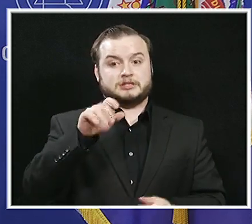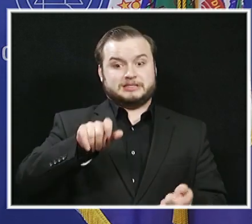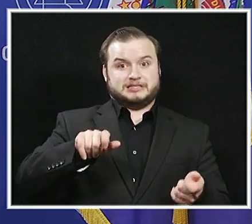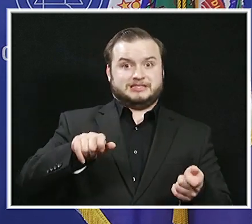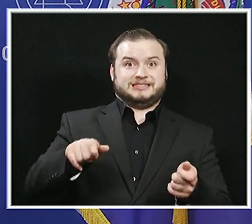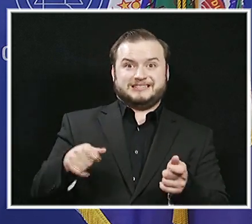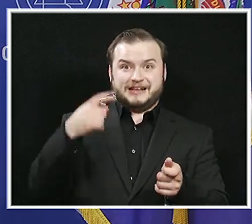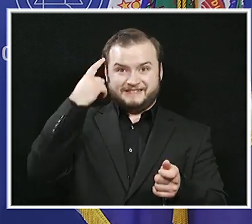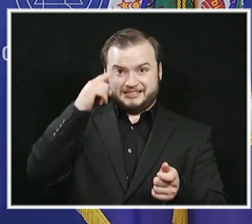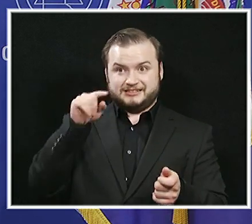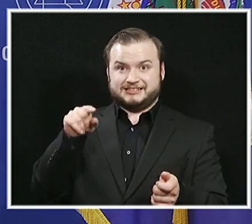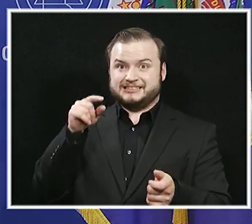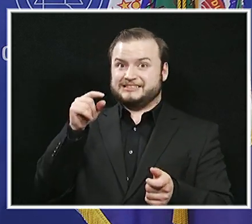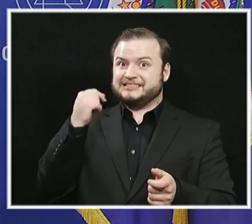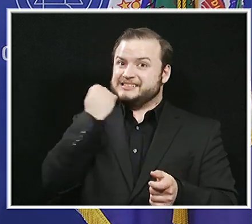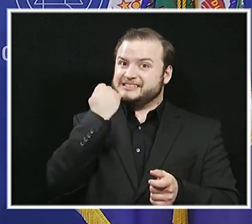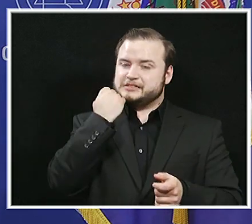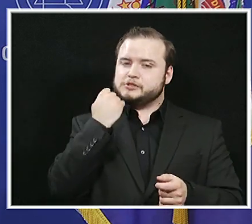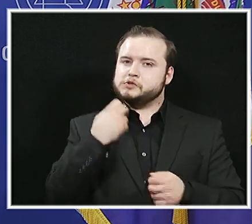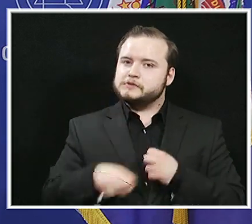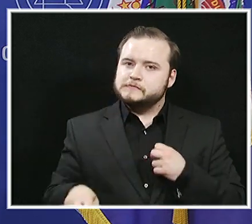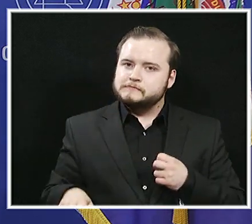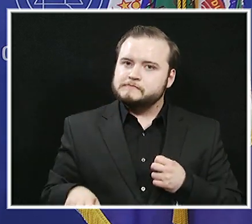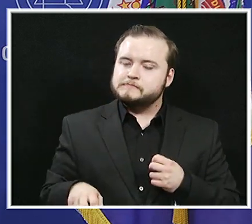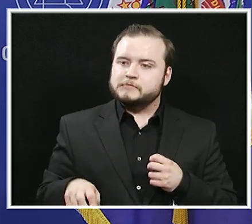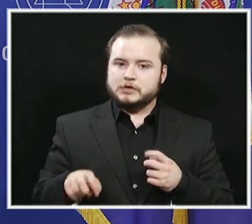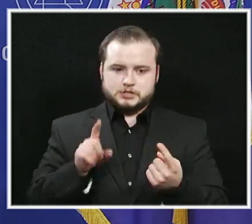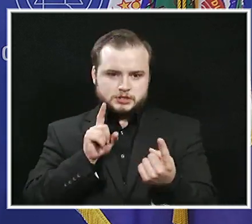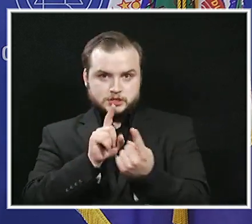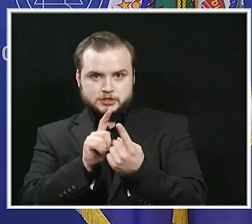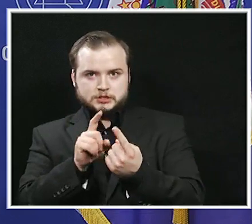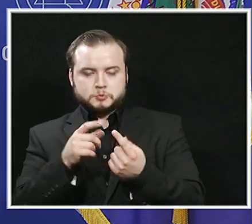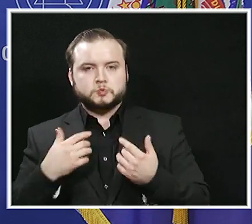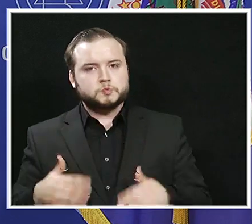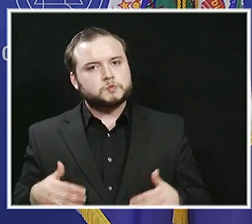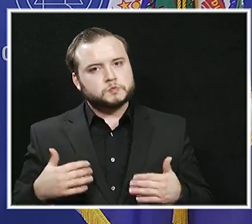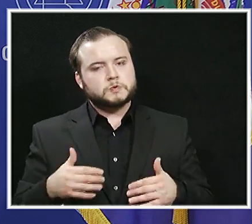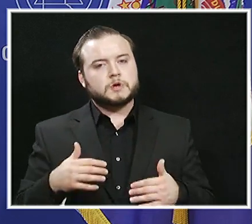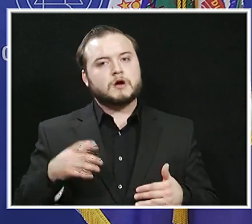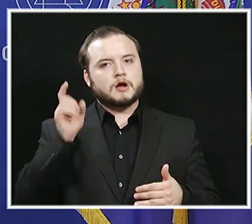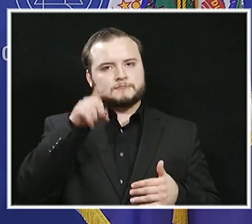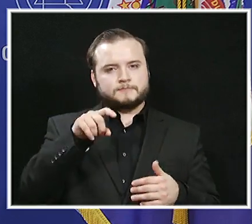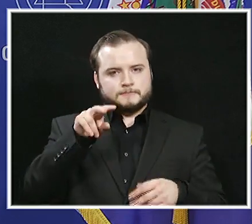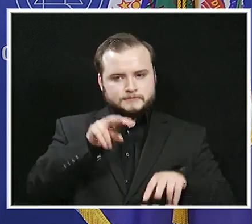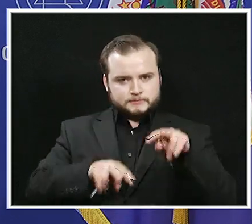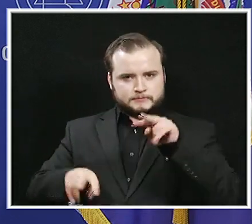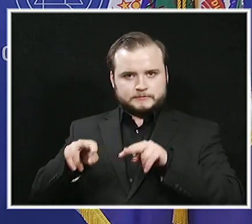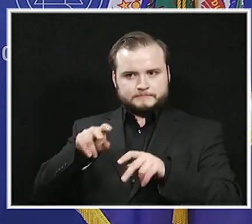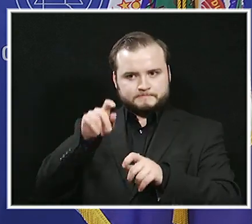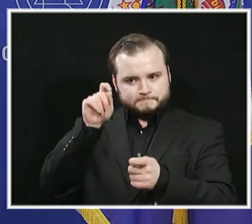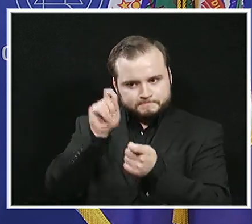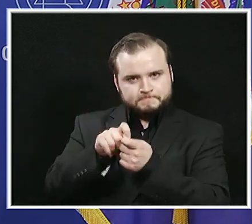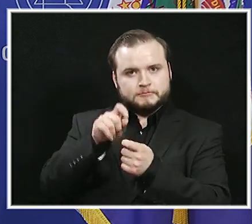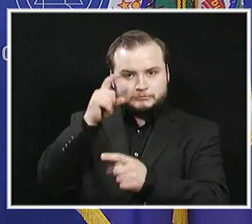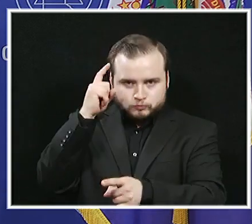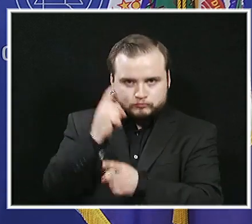would get that right, PPE they need, how to manage traffic inside of a dental office. On that dial it's trickier given the person to person